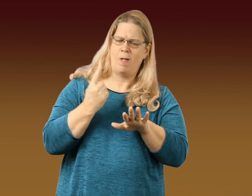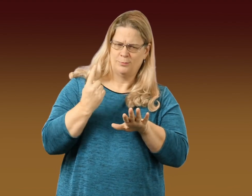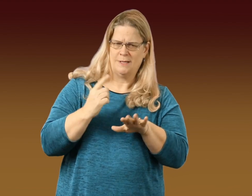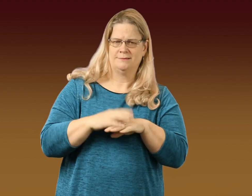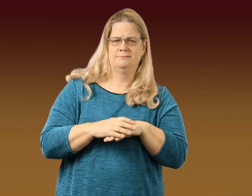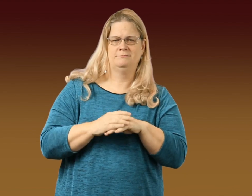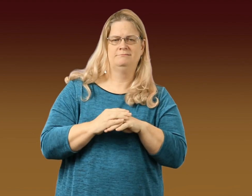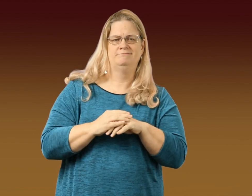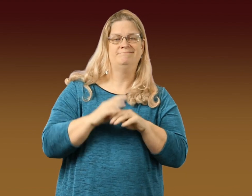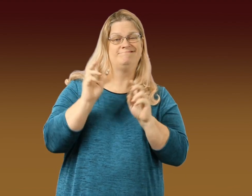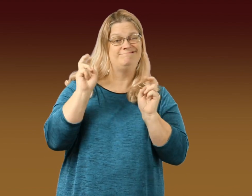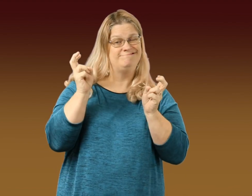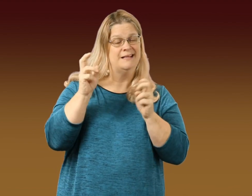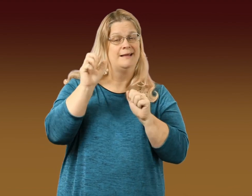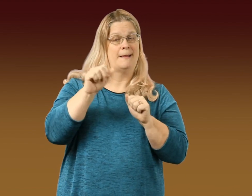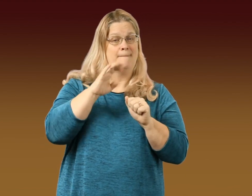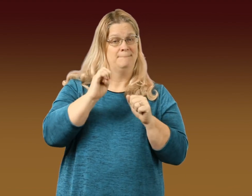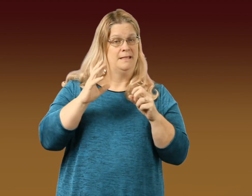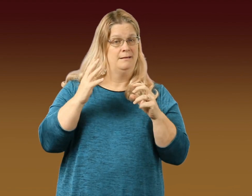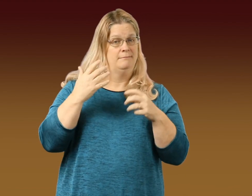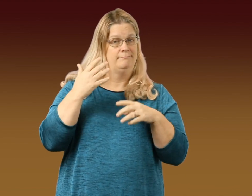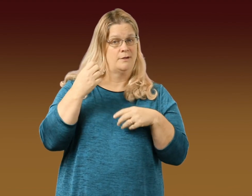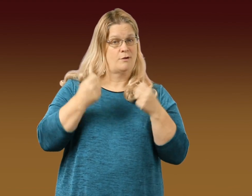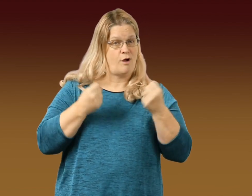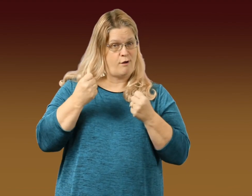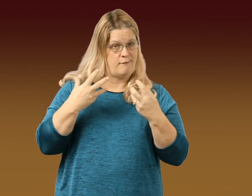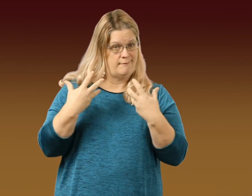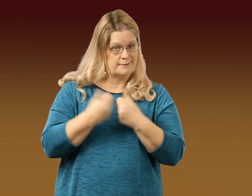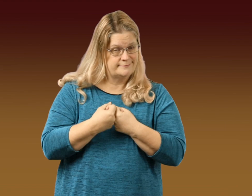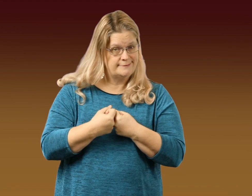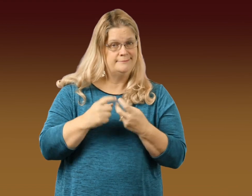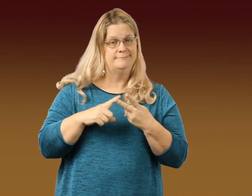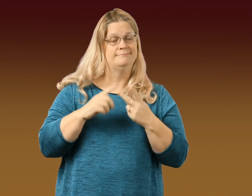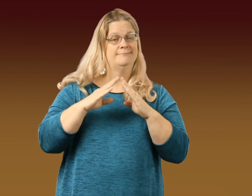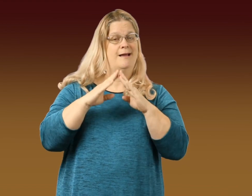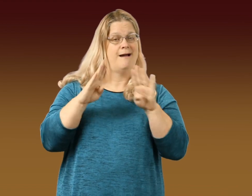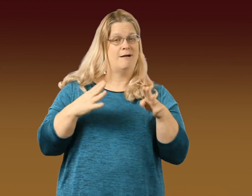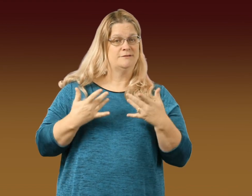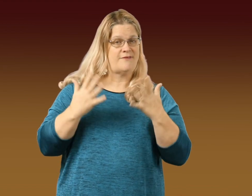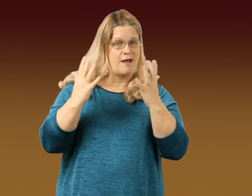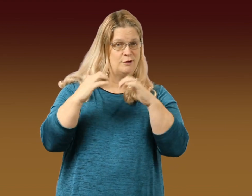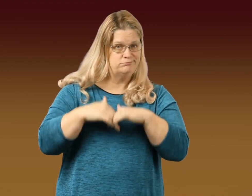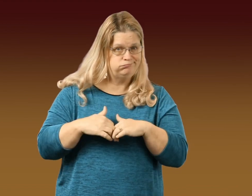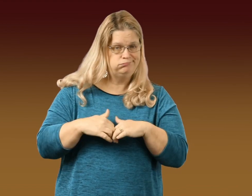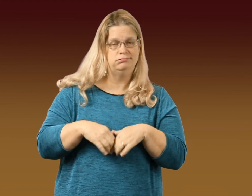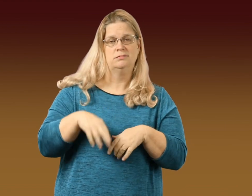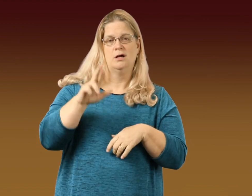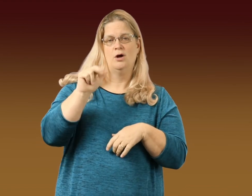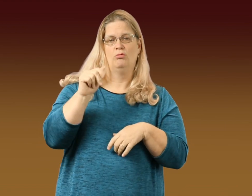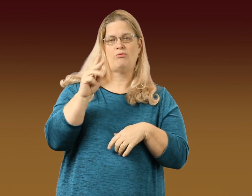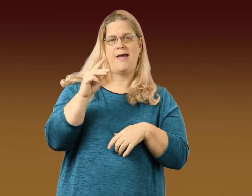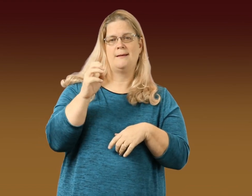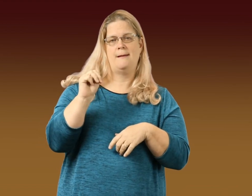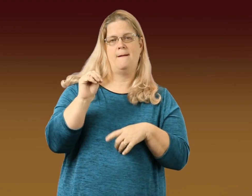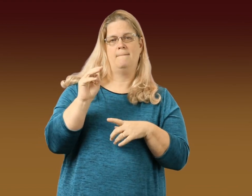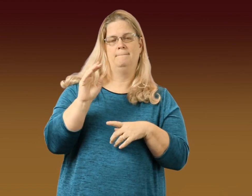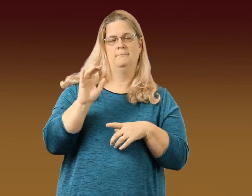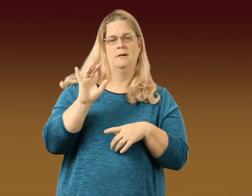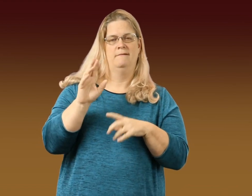It could be a car accident. It could be a home fire. It could even be a random act of violence.